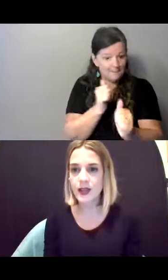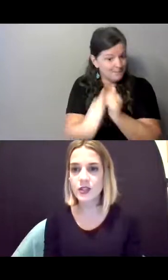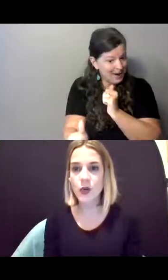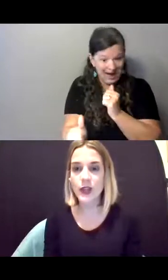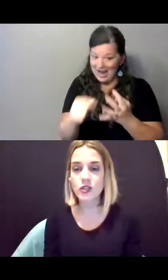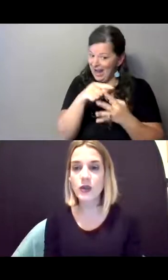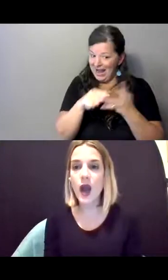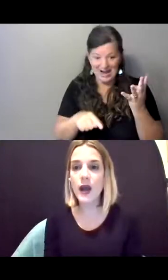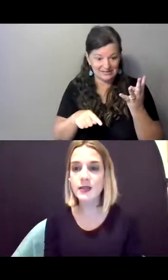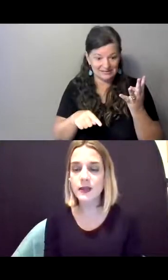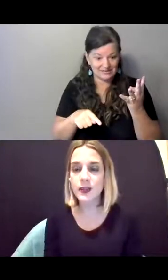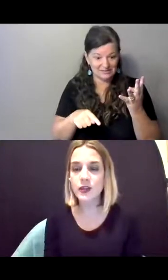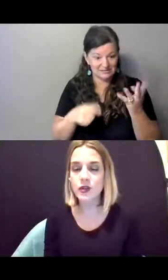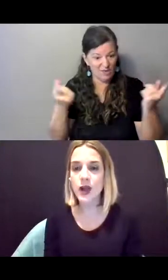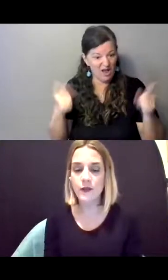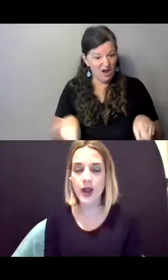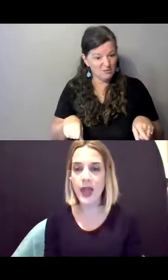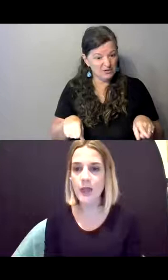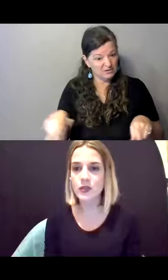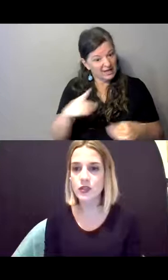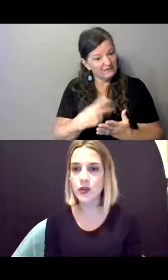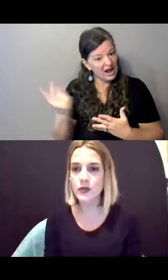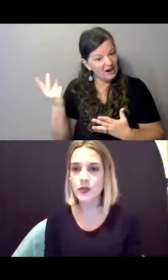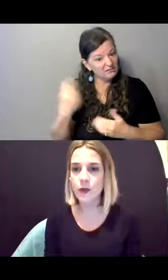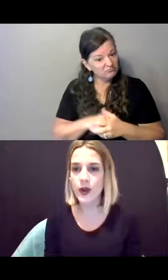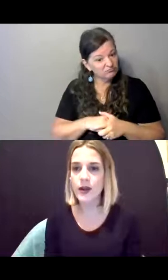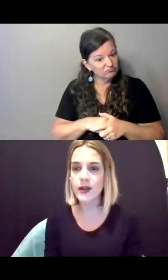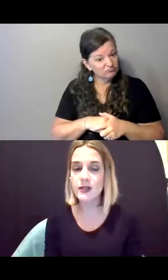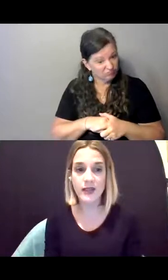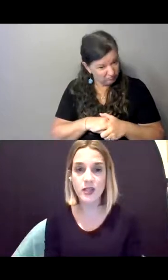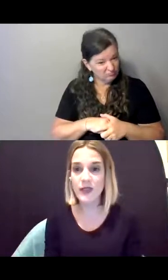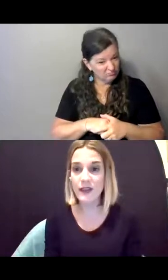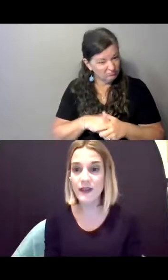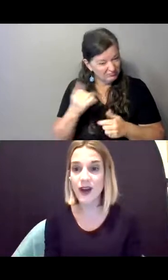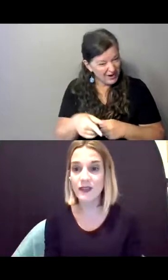and so if they do not, if they do not, if they're not able to do those four areas, guess what? They fail.